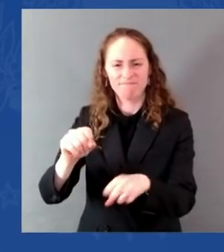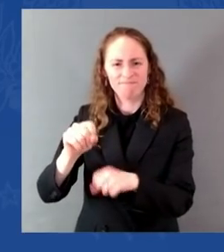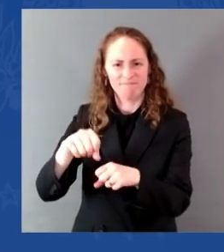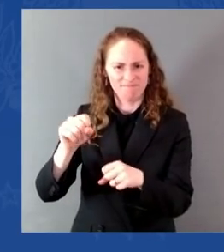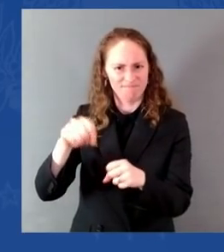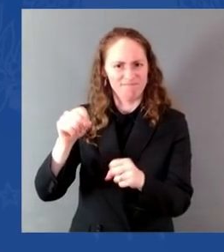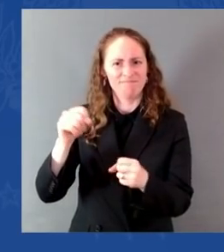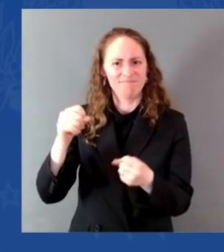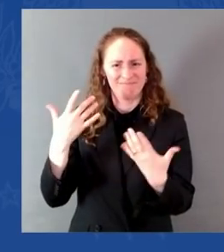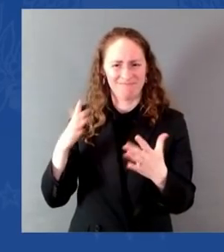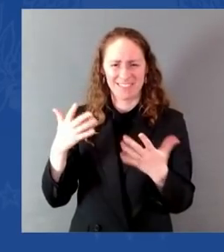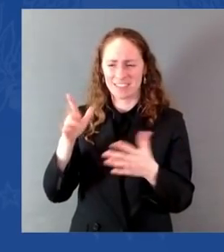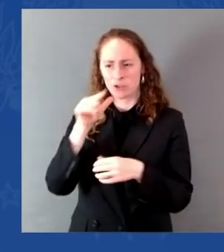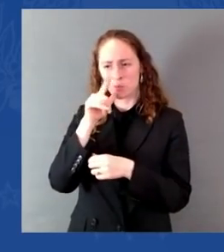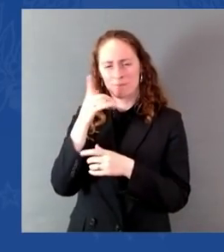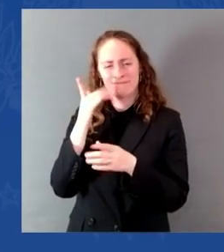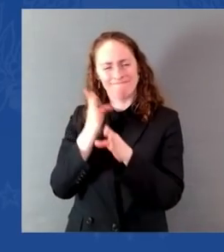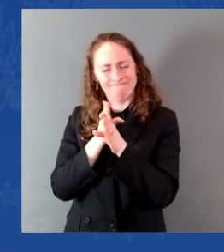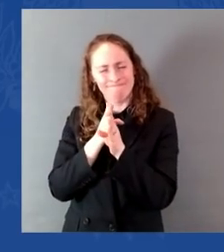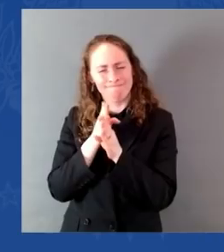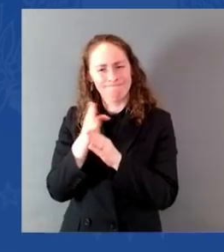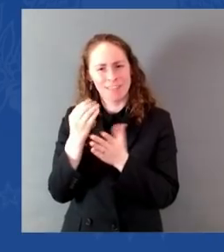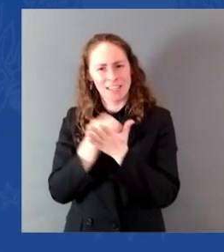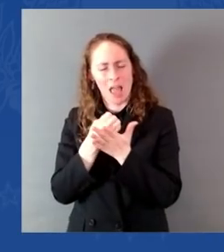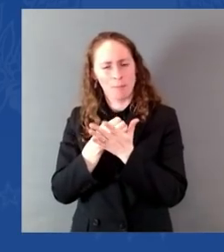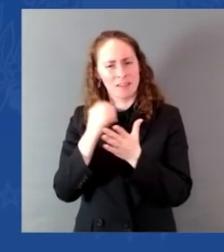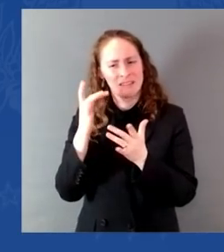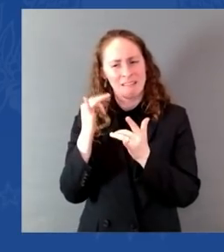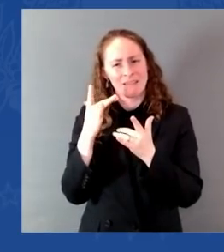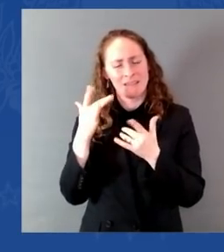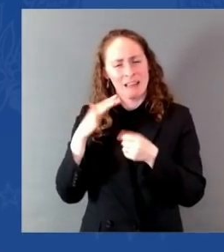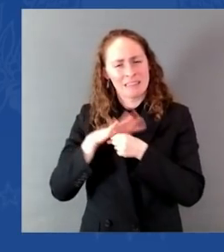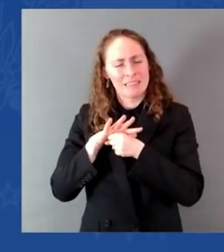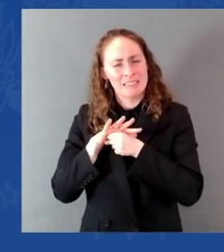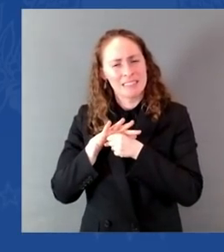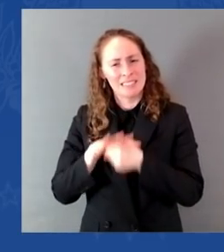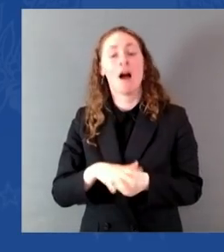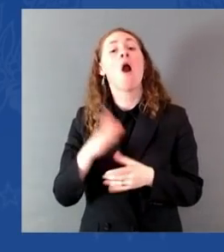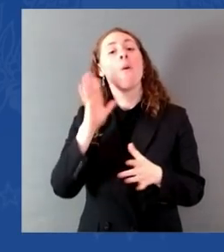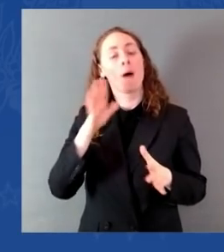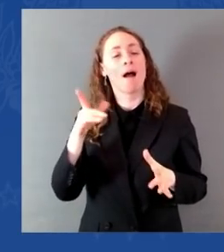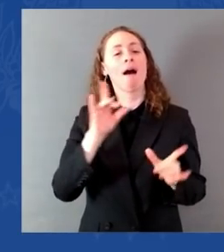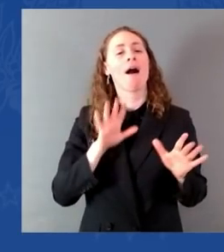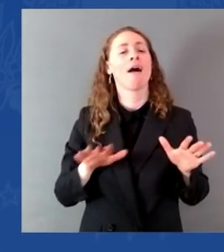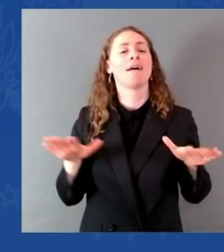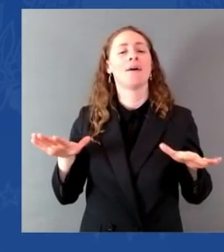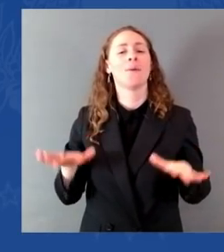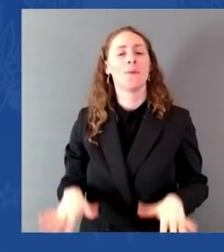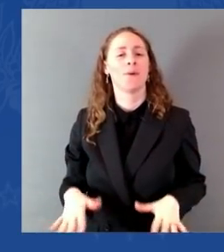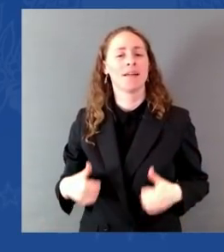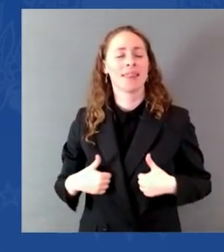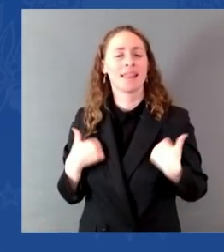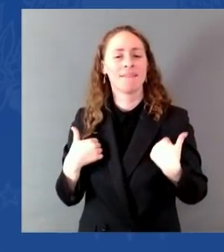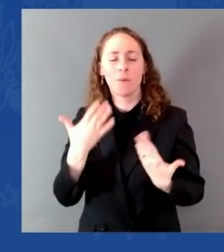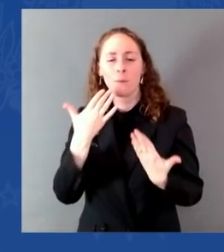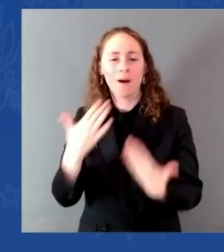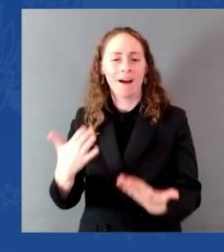Look, I have also proposed -- well, what I proposed is, in a way, to lower some of the difficult costs families